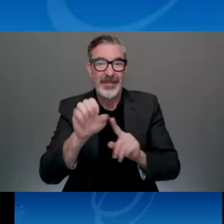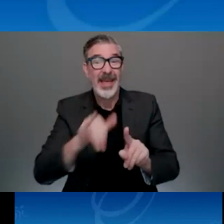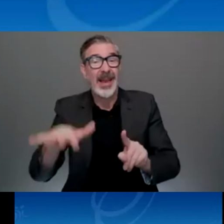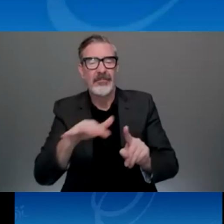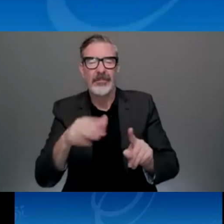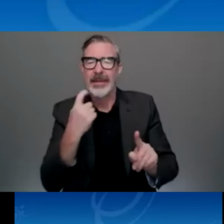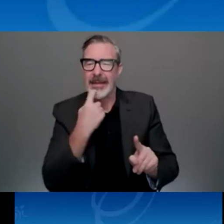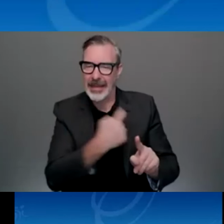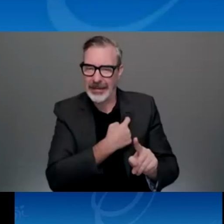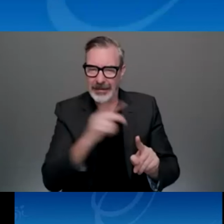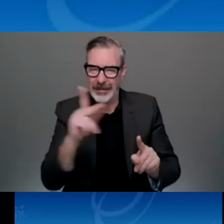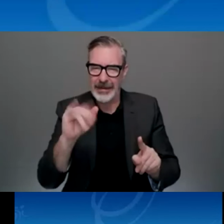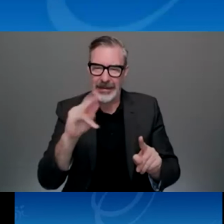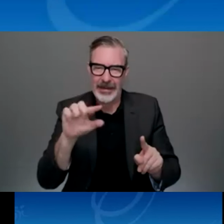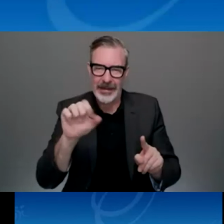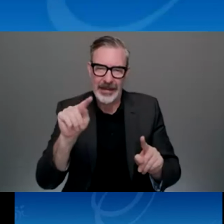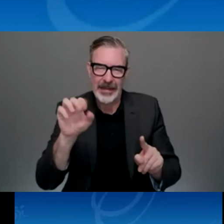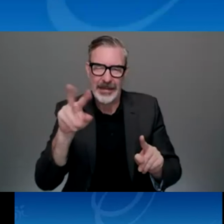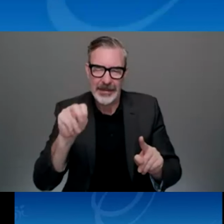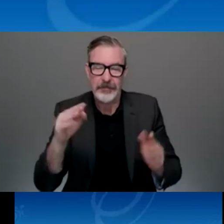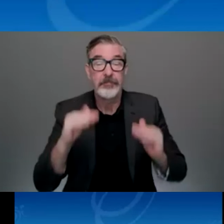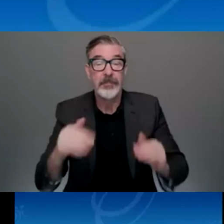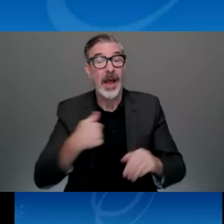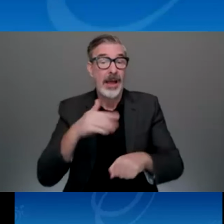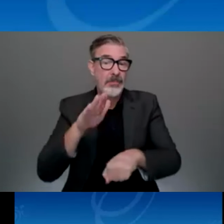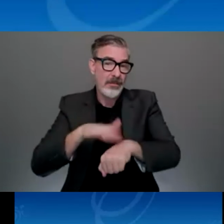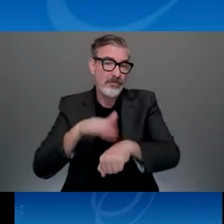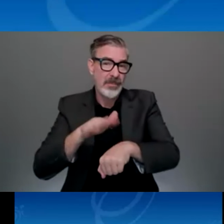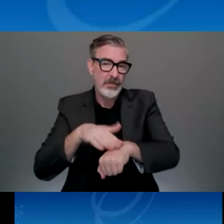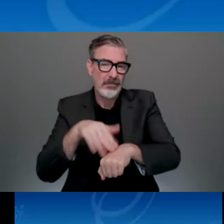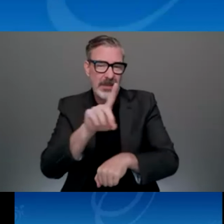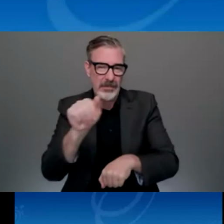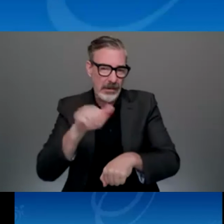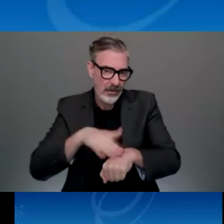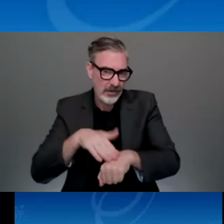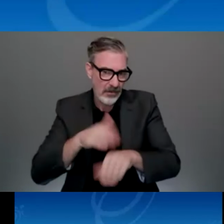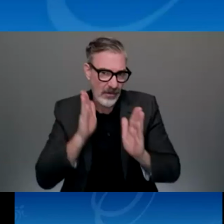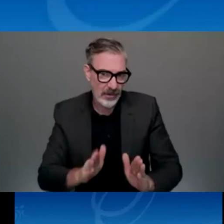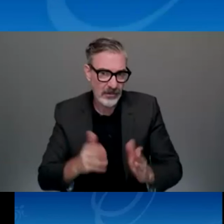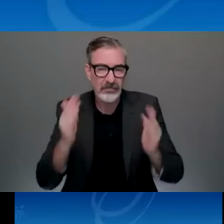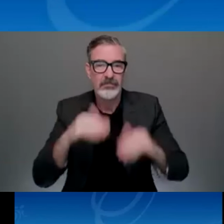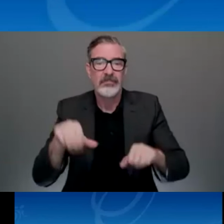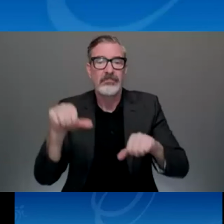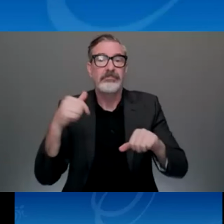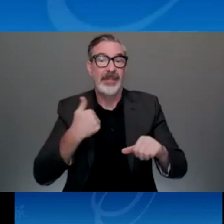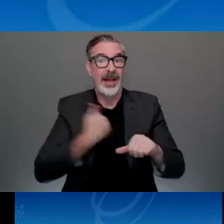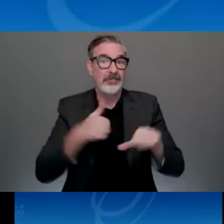I am today an accessibility consultant. And, scientist with lived experience with disabilities.